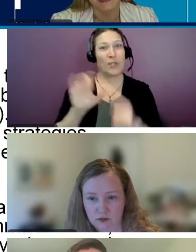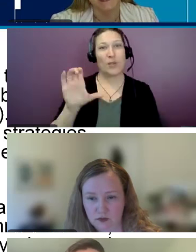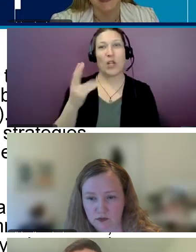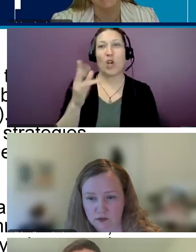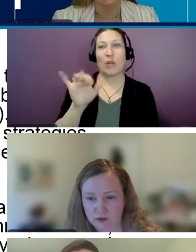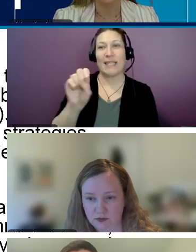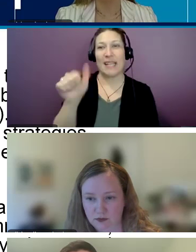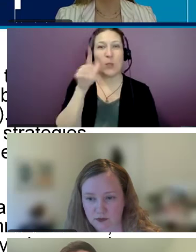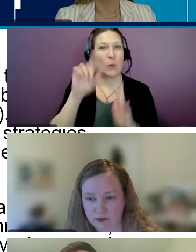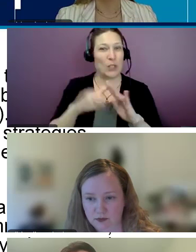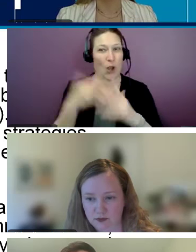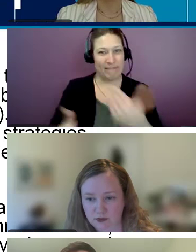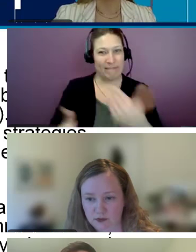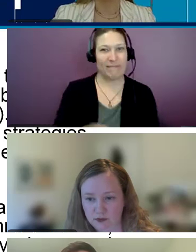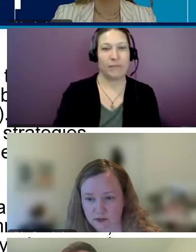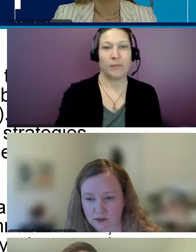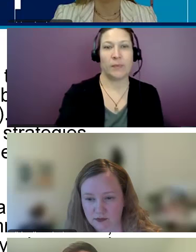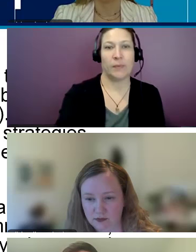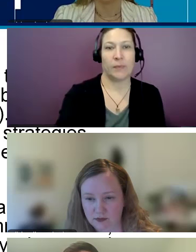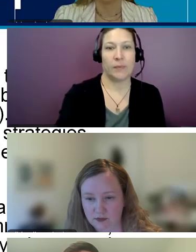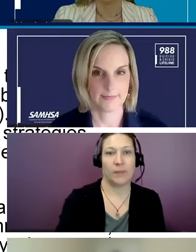At this time, I will pass things over to her to get us started.